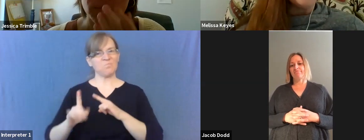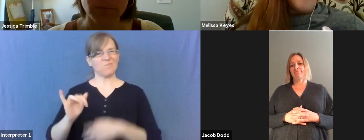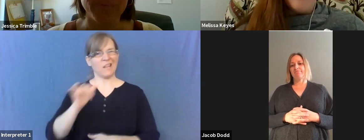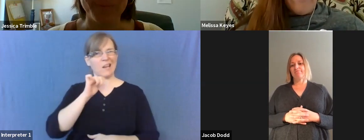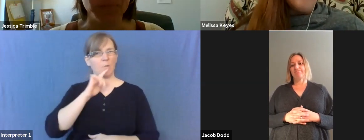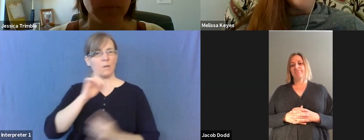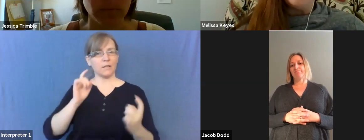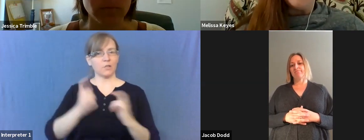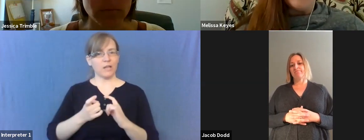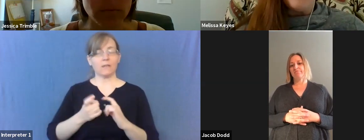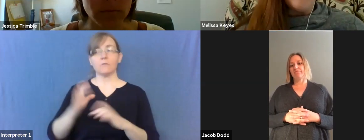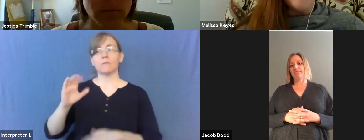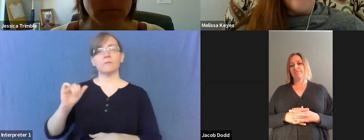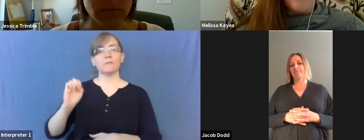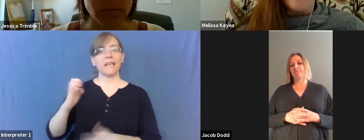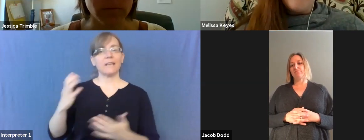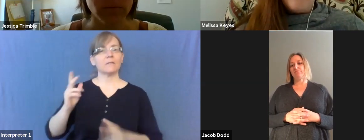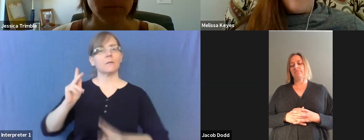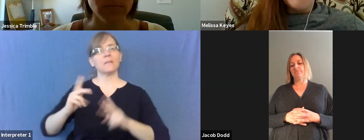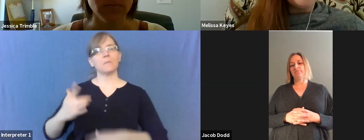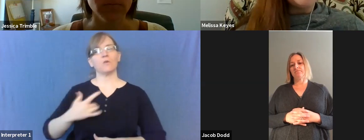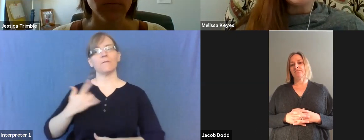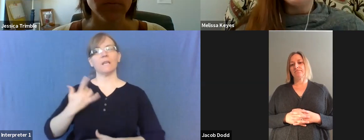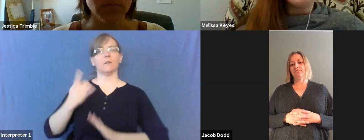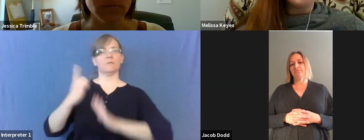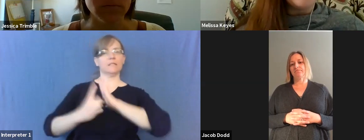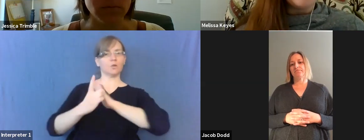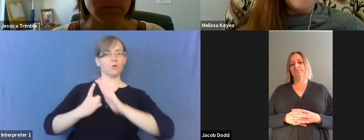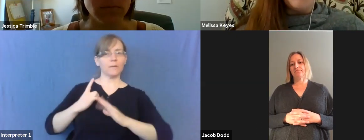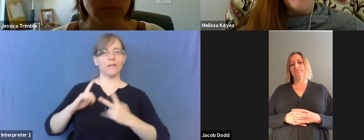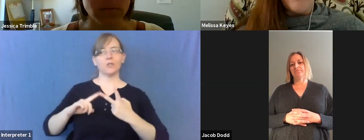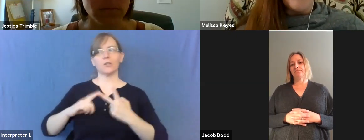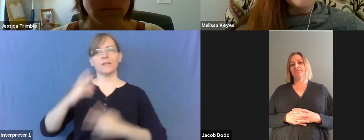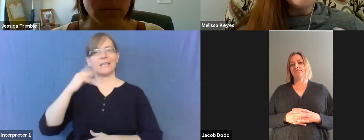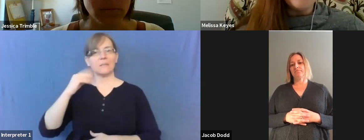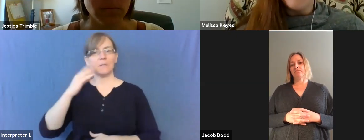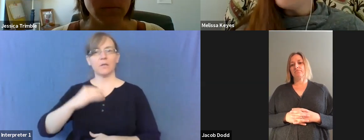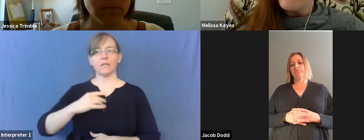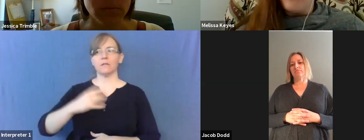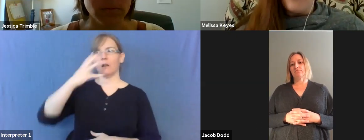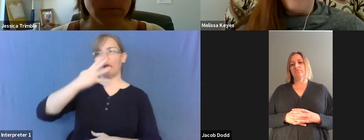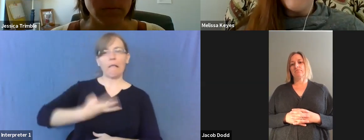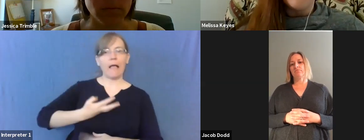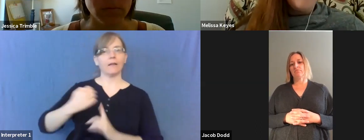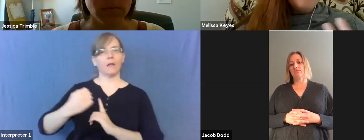or rights violations, or feel that they're experiencing abuse, neglect or exploitation can still feel free to call our office,